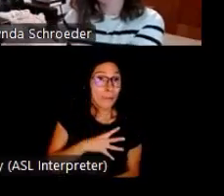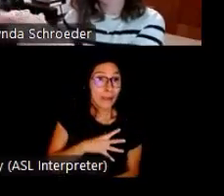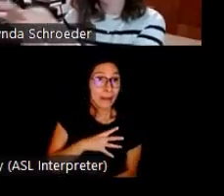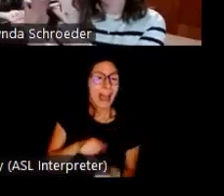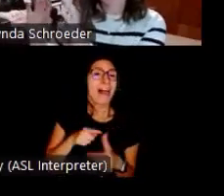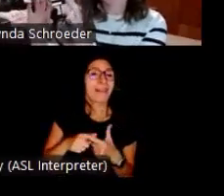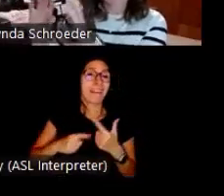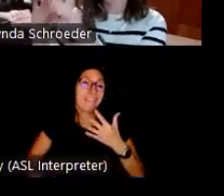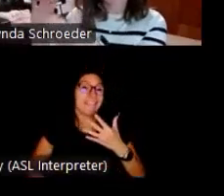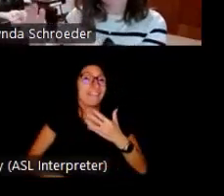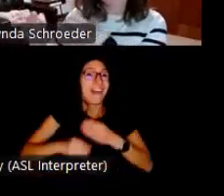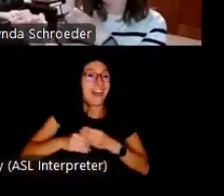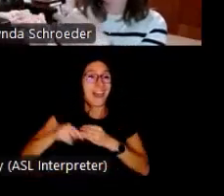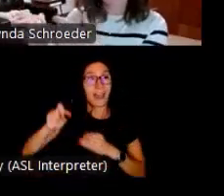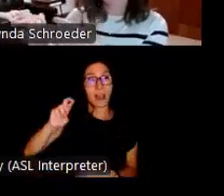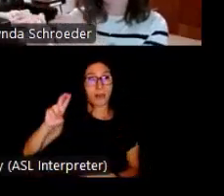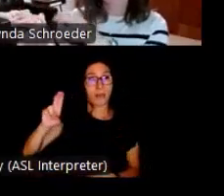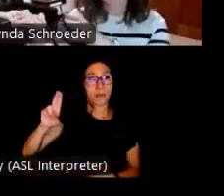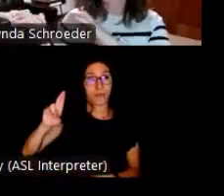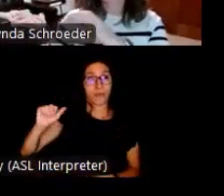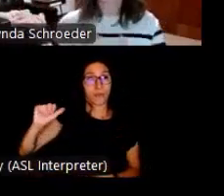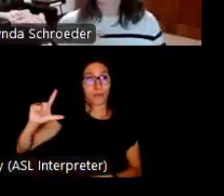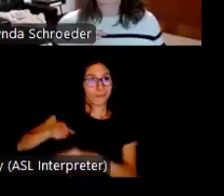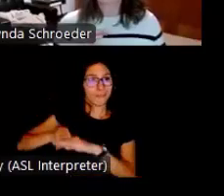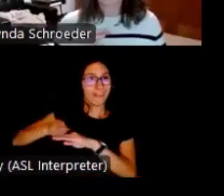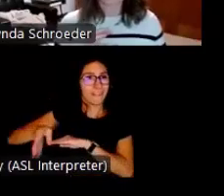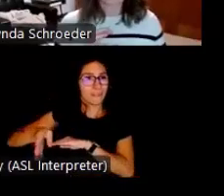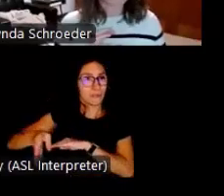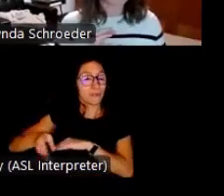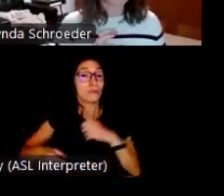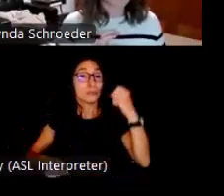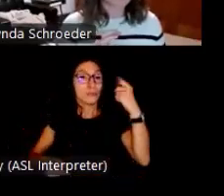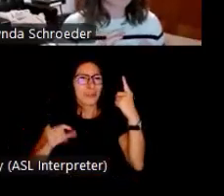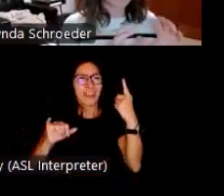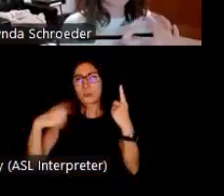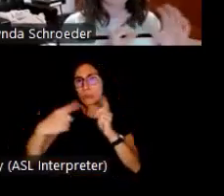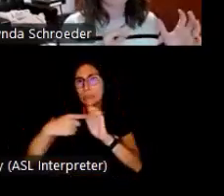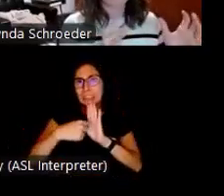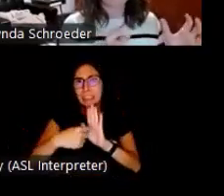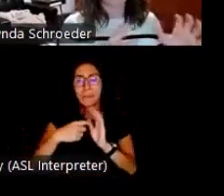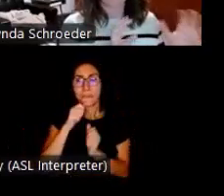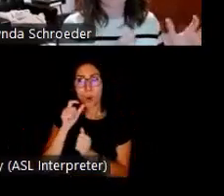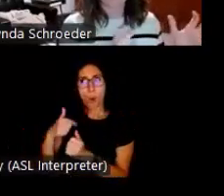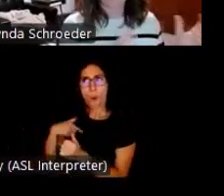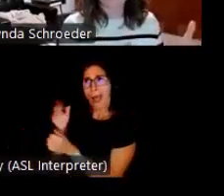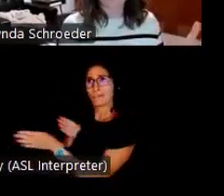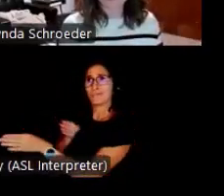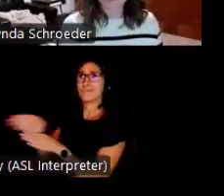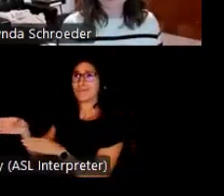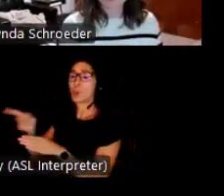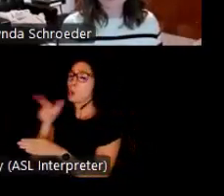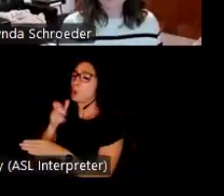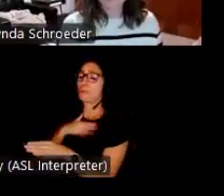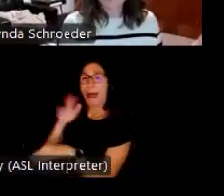So that's just an example of pushing yourself outside of your comfort zone, of who is your normal network,